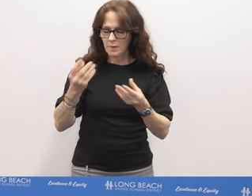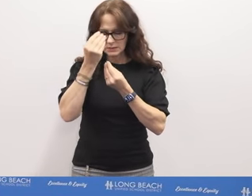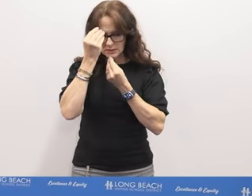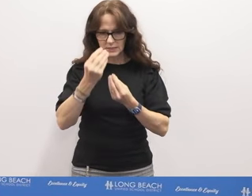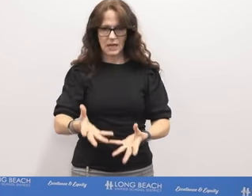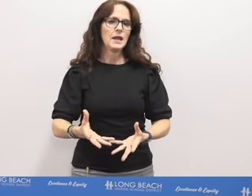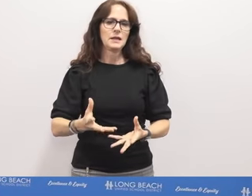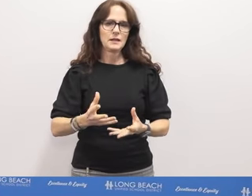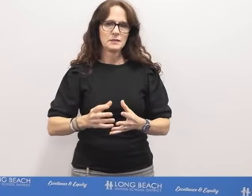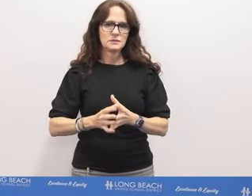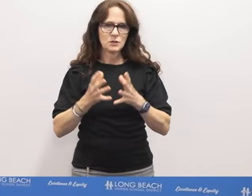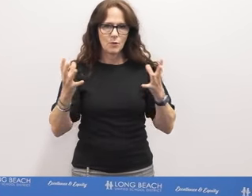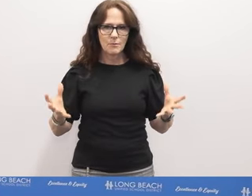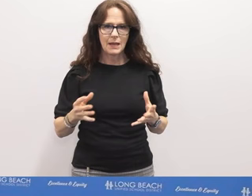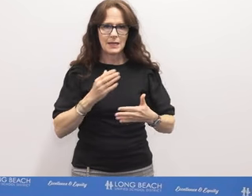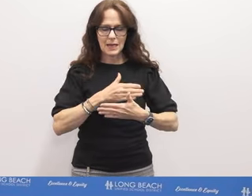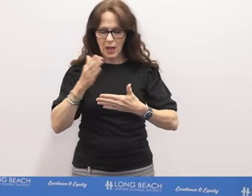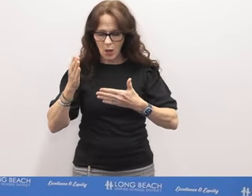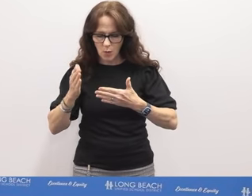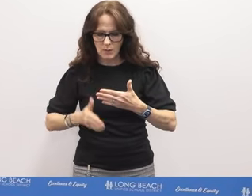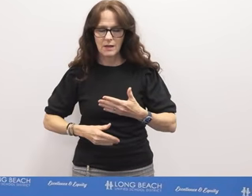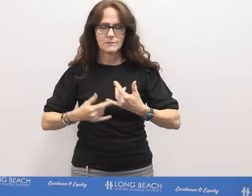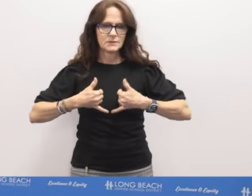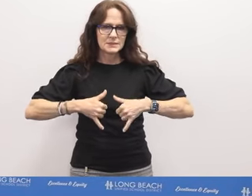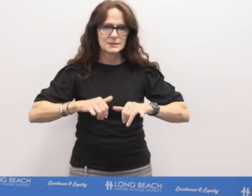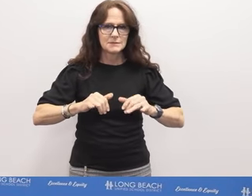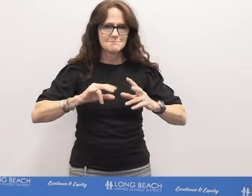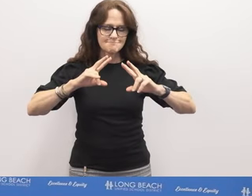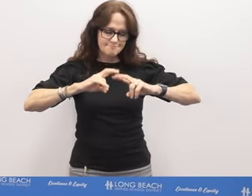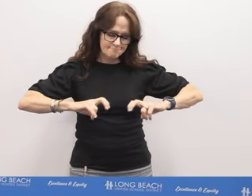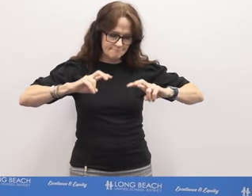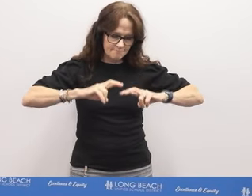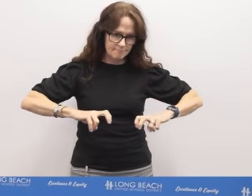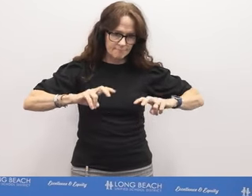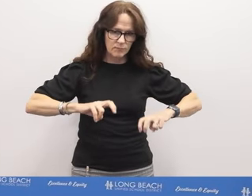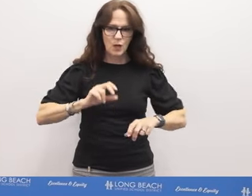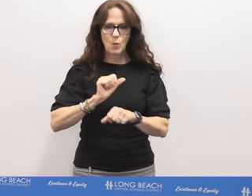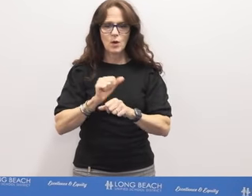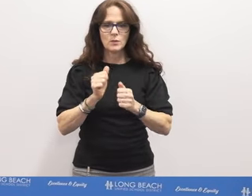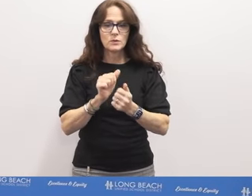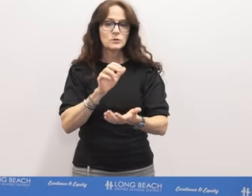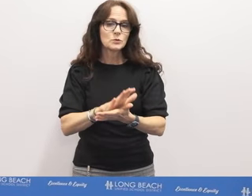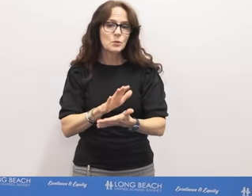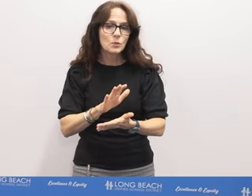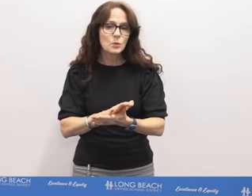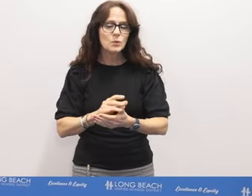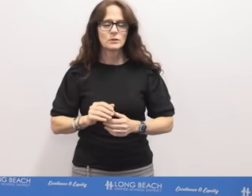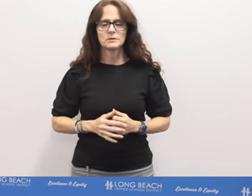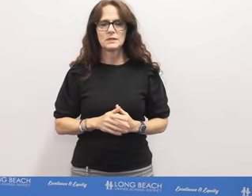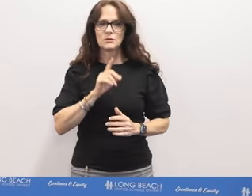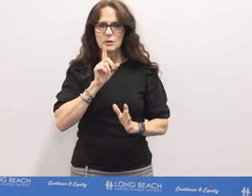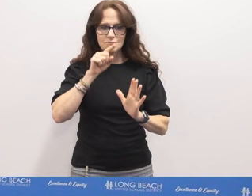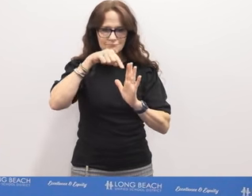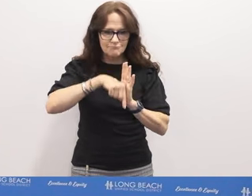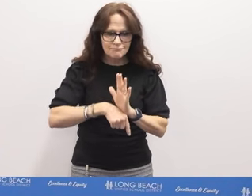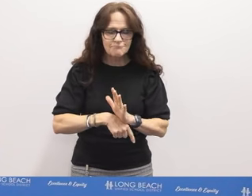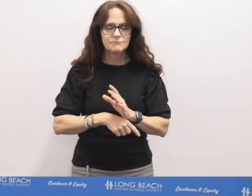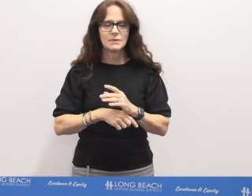We have so many outcomes that we continually look at that we work with our schools to look at and really take these deep dives across a number of metrics.